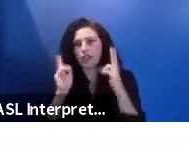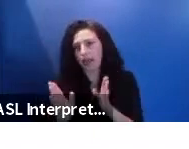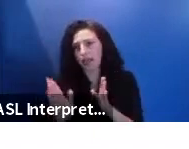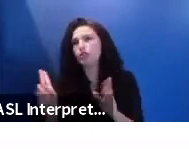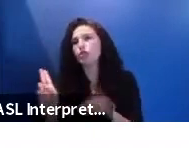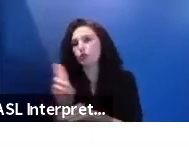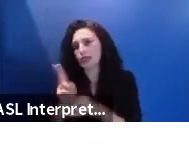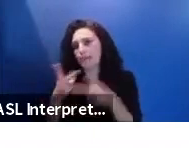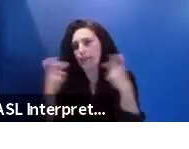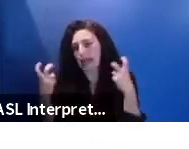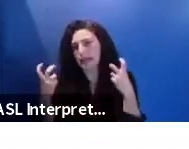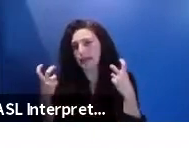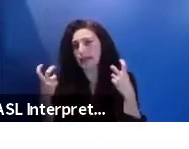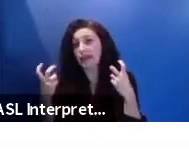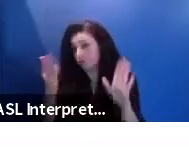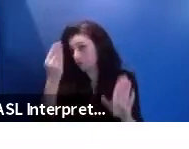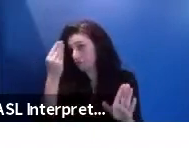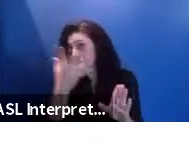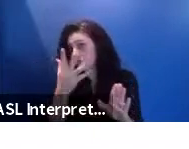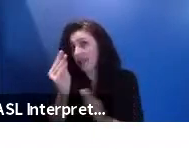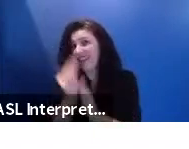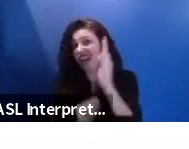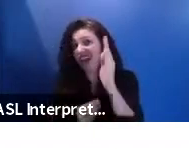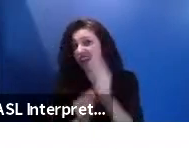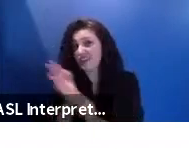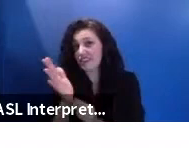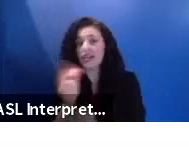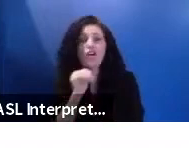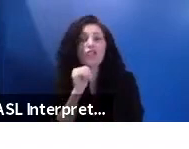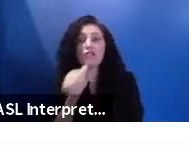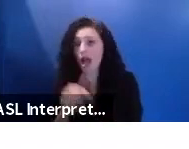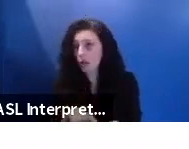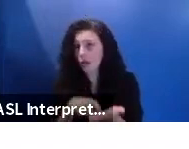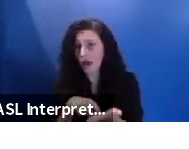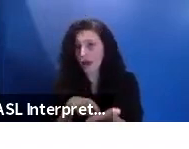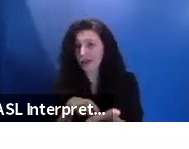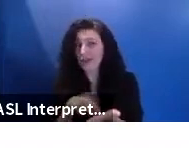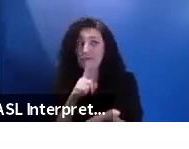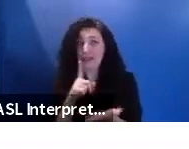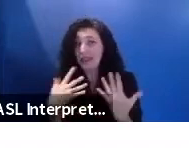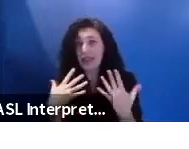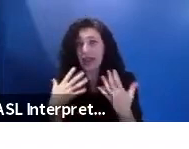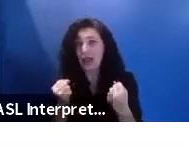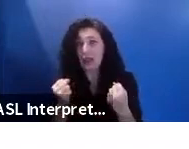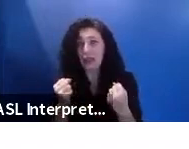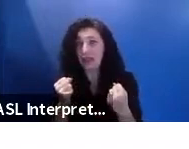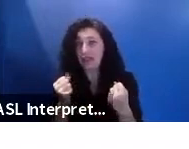In fact, they're not even advised by health authorities for a variety of reasons, but when it comes to close up work on someone's face